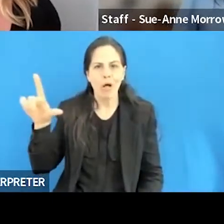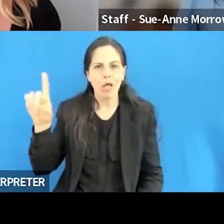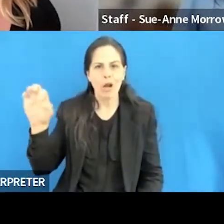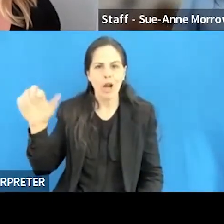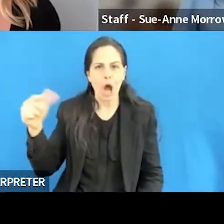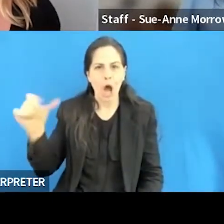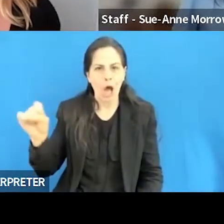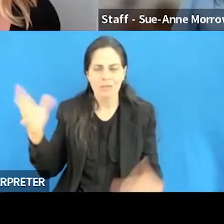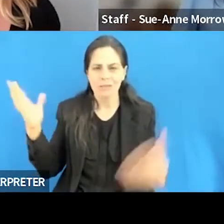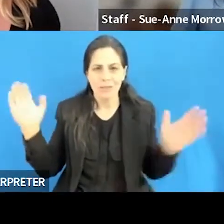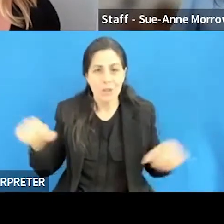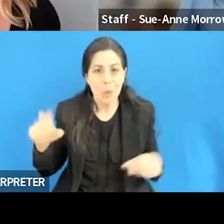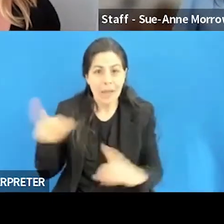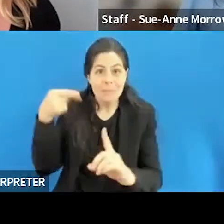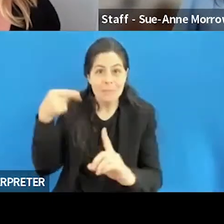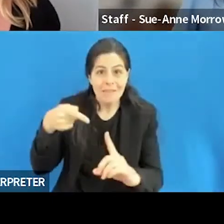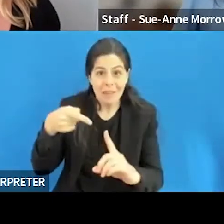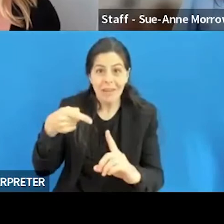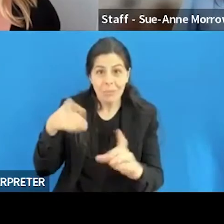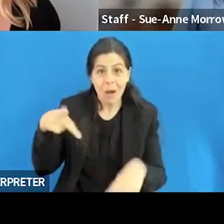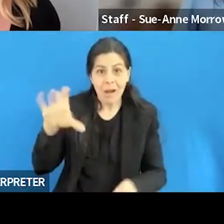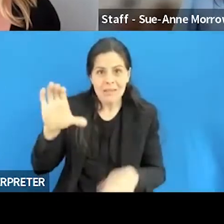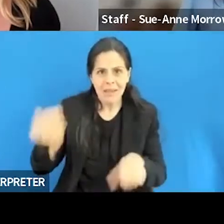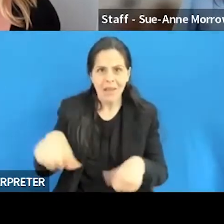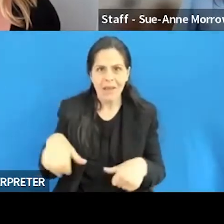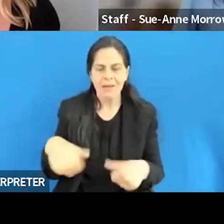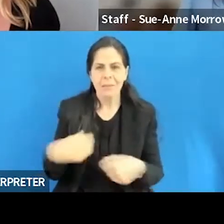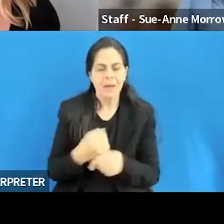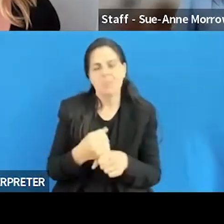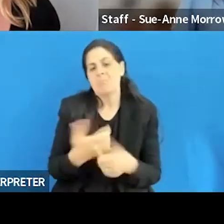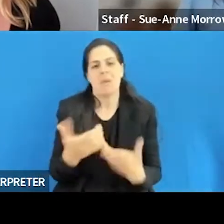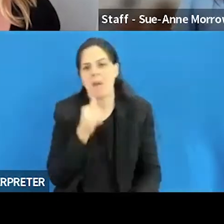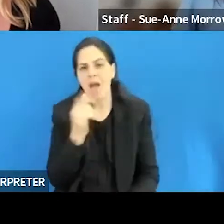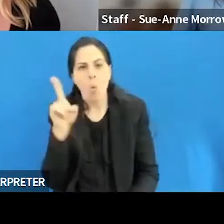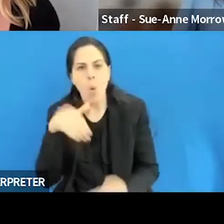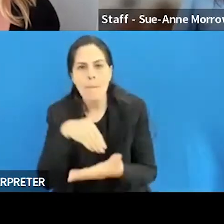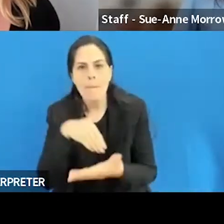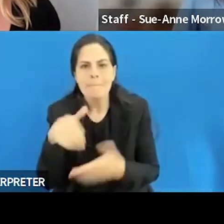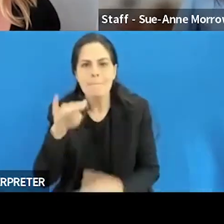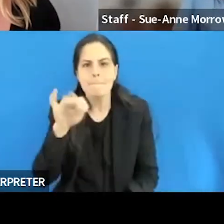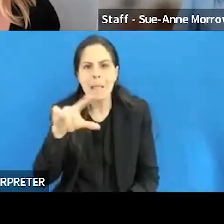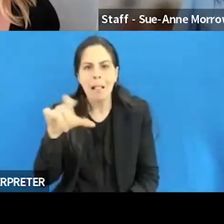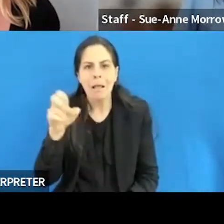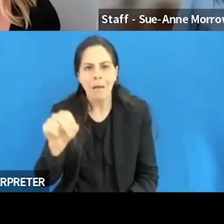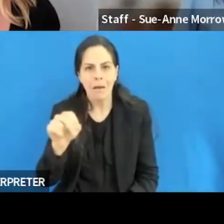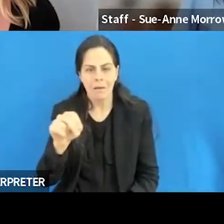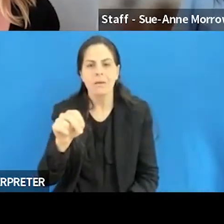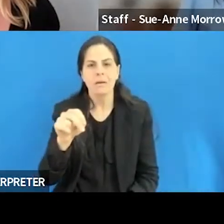but you might have 2000 people a month that really are impacted by your work.